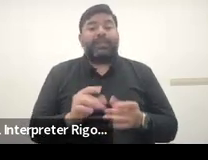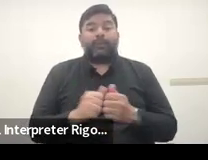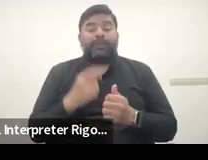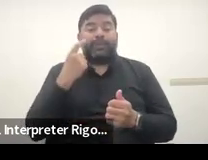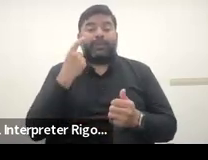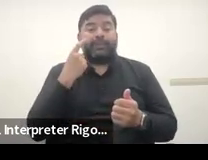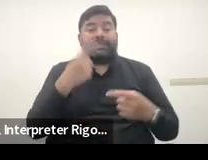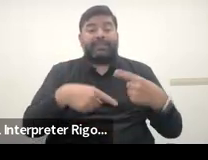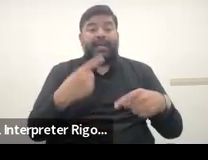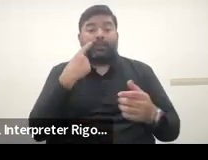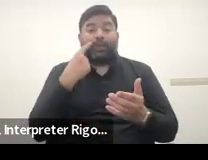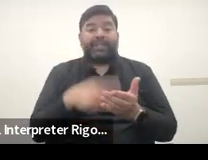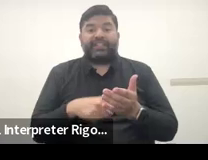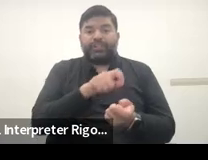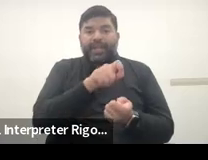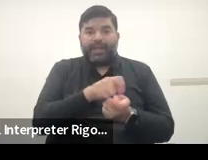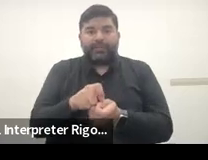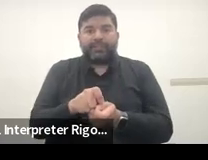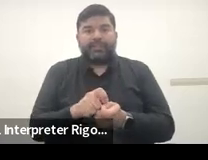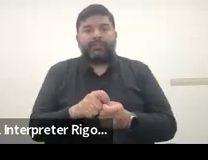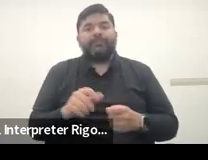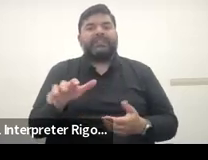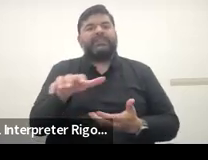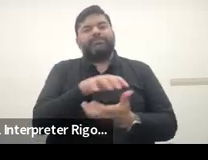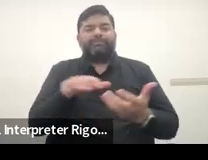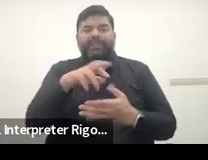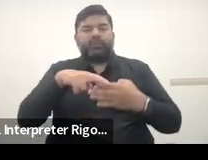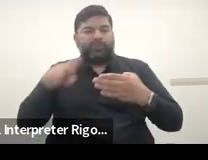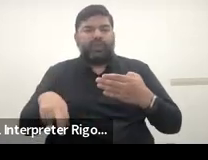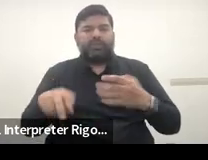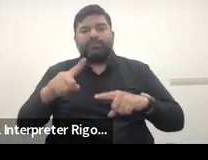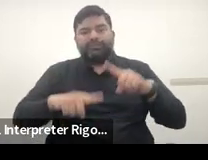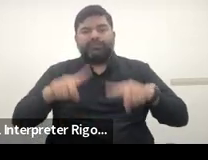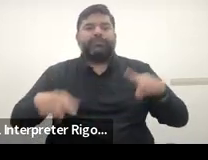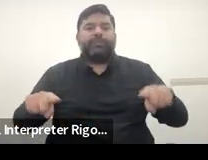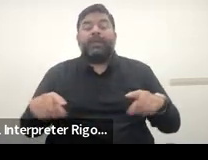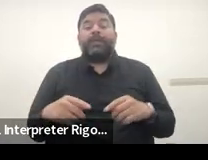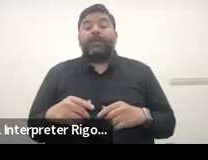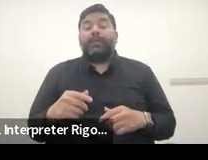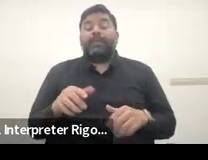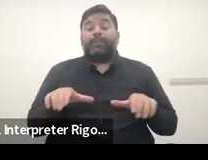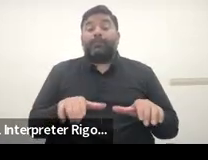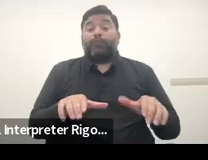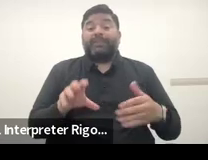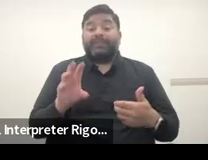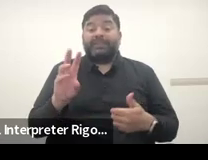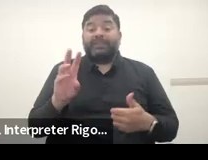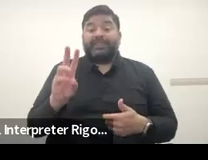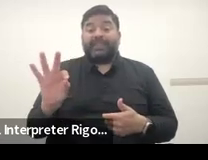accuracy it's mixed results. The performance is 69%, which does